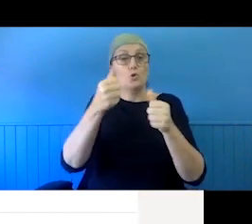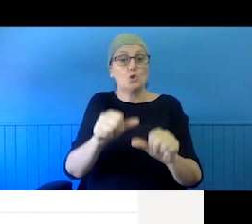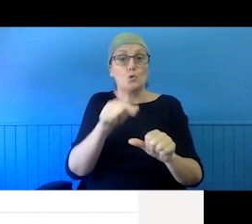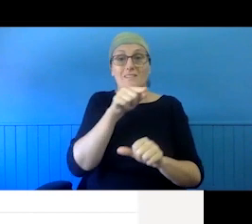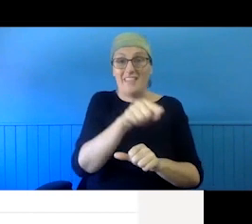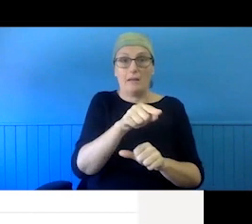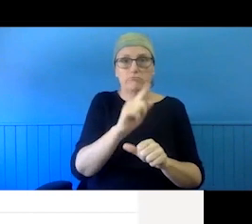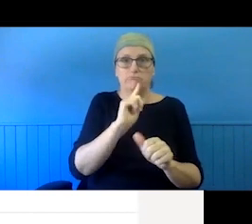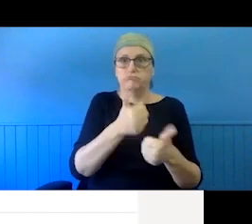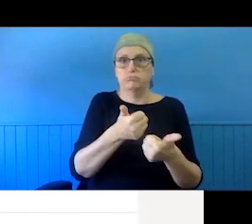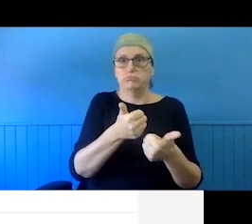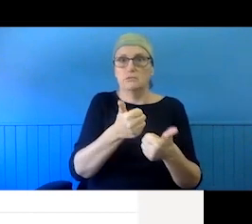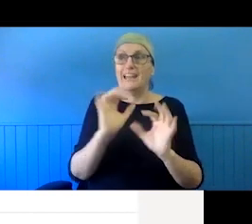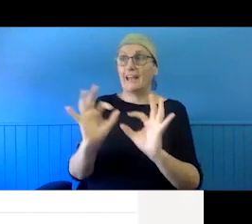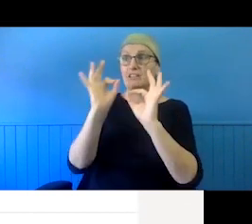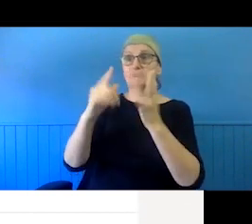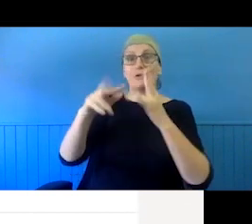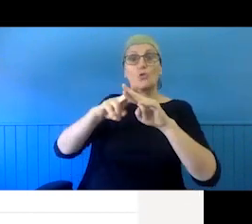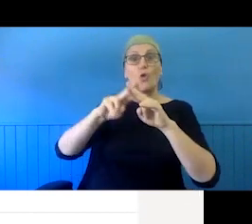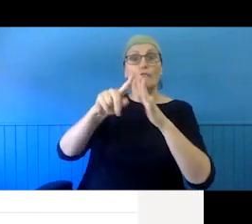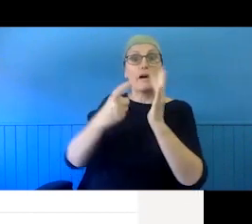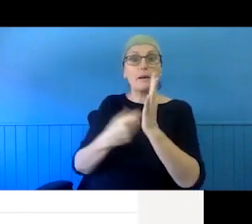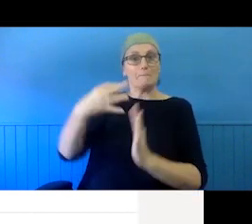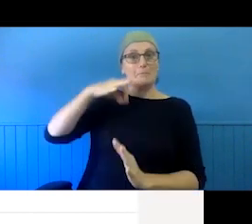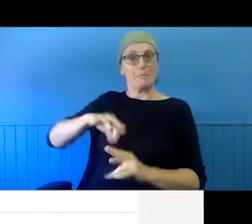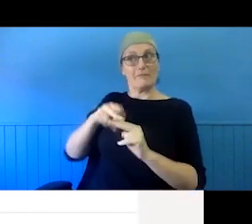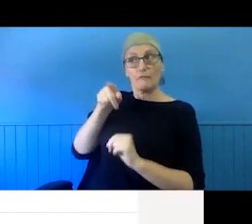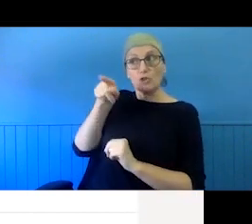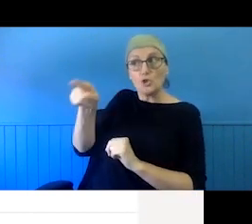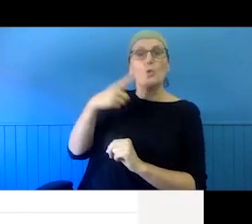access to benefits such as unique content - some Paterians have